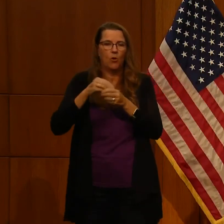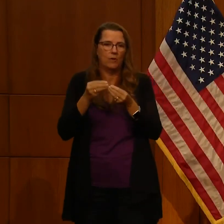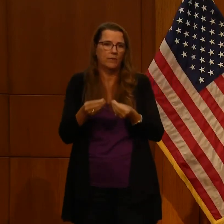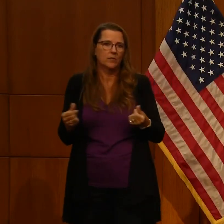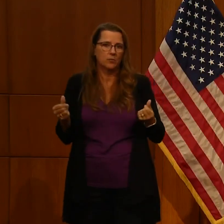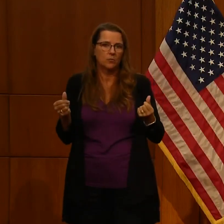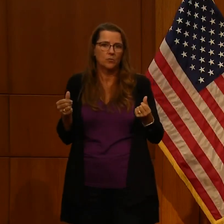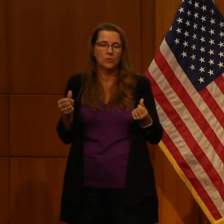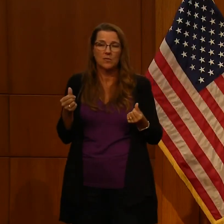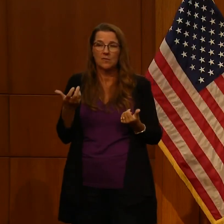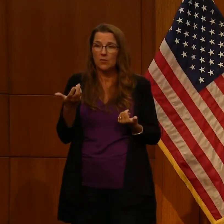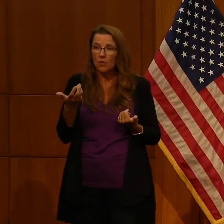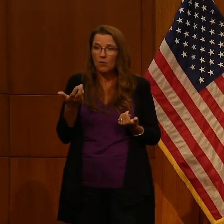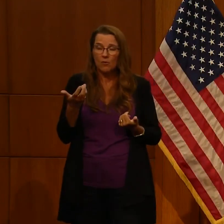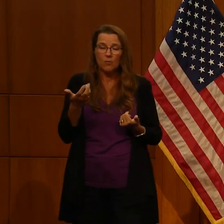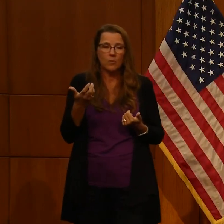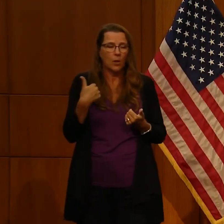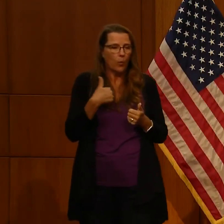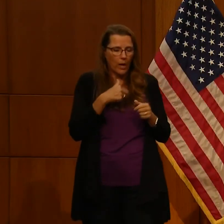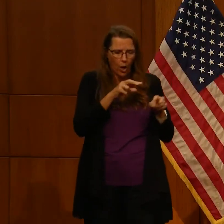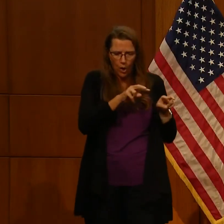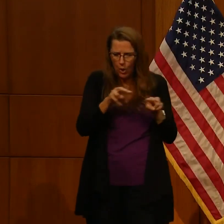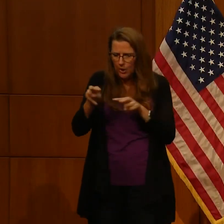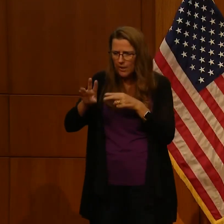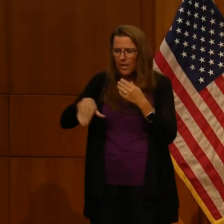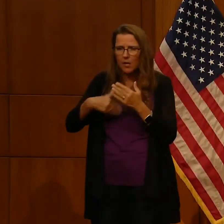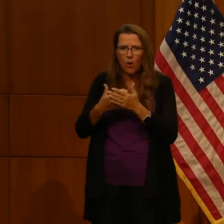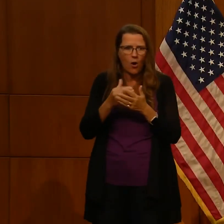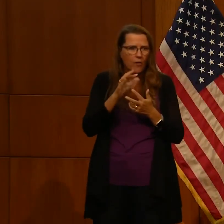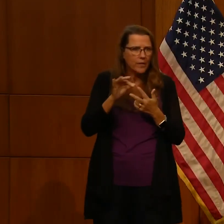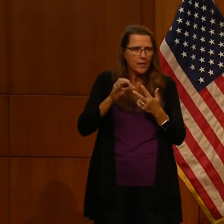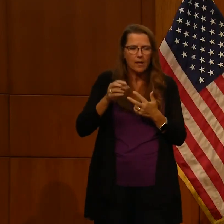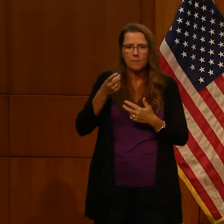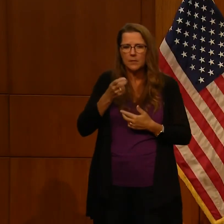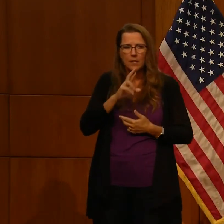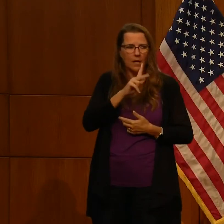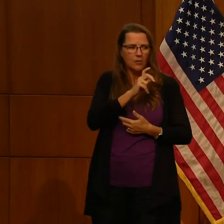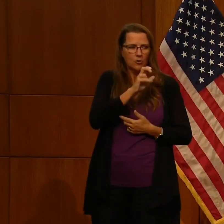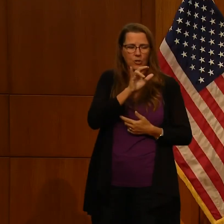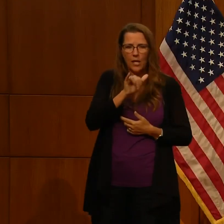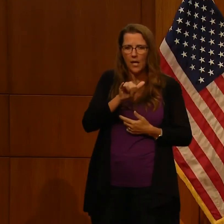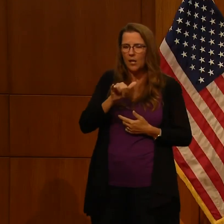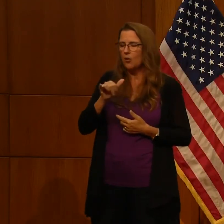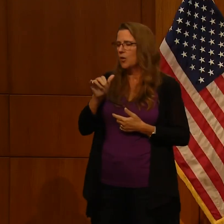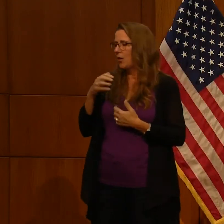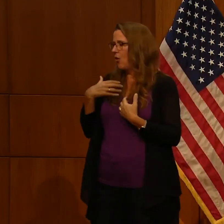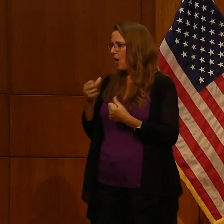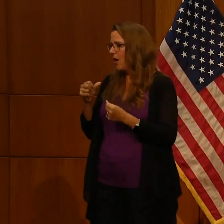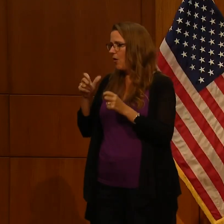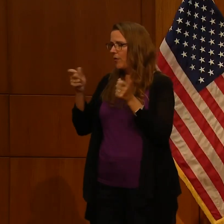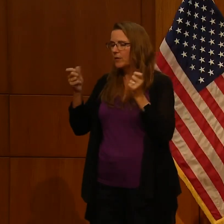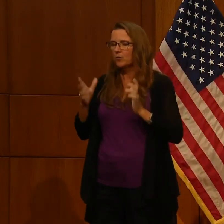PLATE AND BE PART OF THE SOLUTION. SO YOU KNOW, IN RESPONSE BECAUSE WE WERE